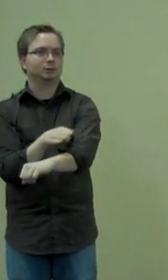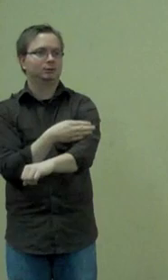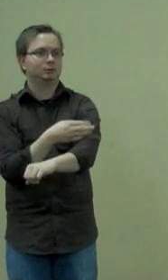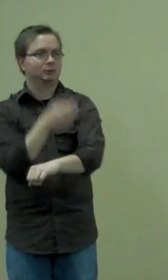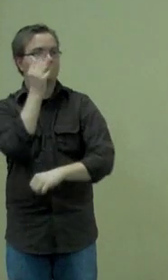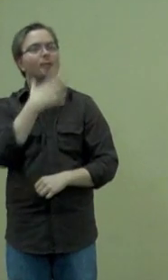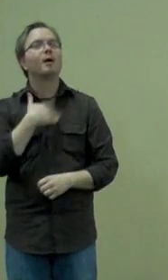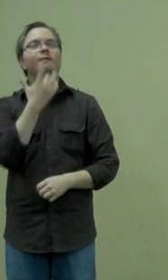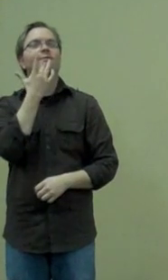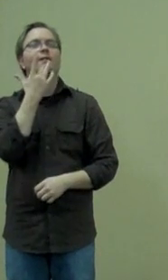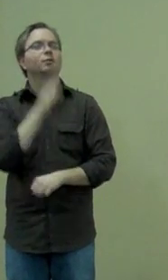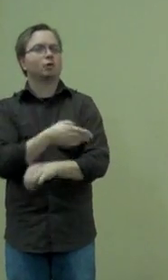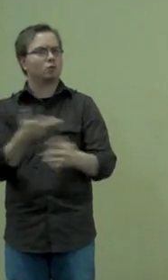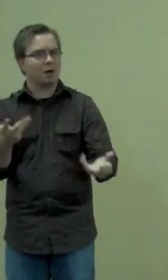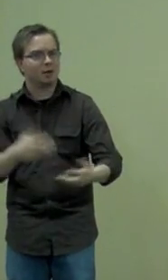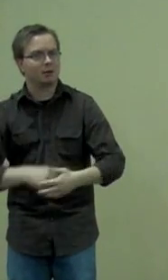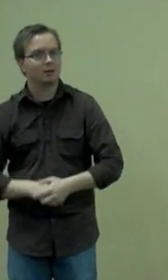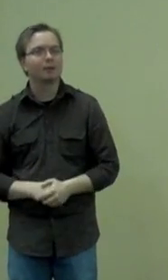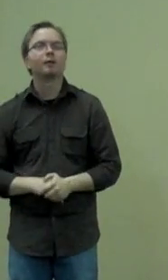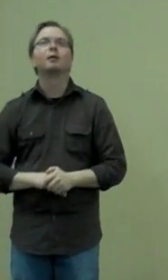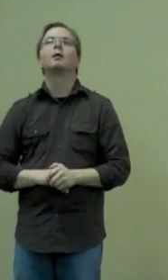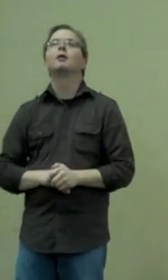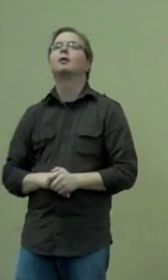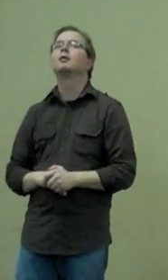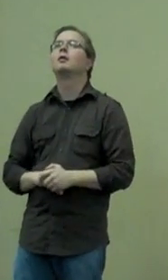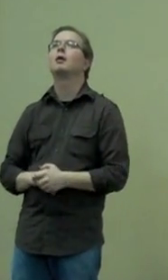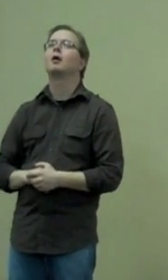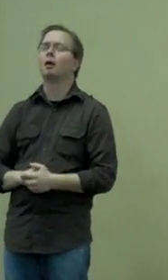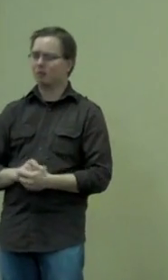Cause basically you're telling her I have to go to a place